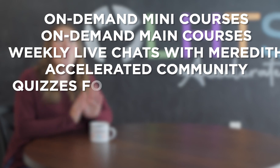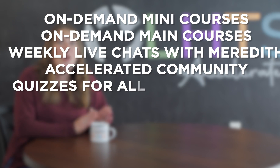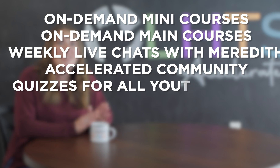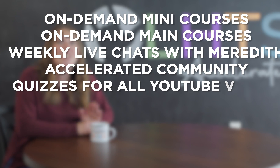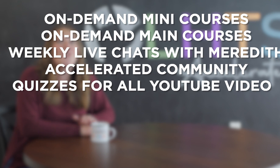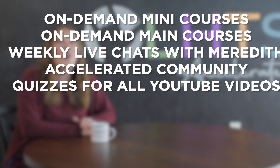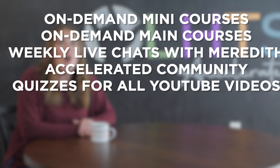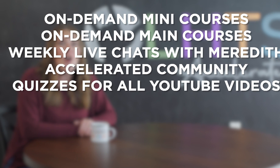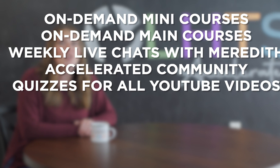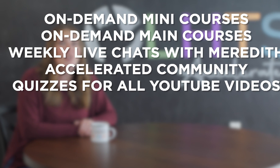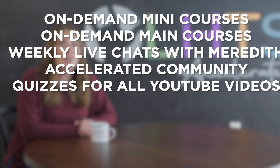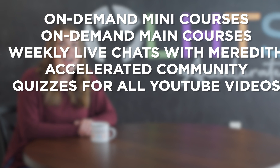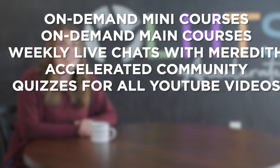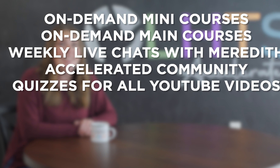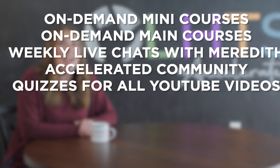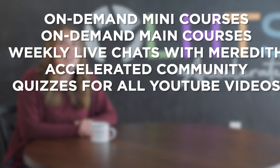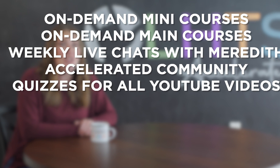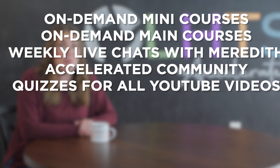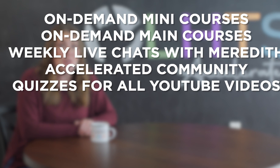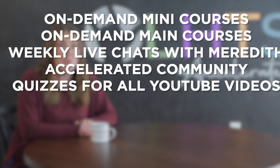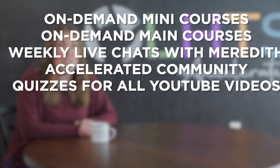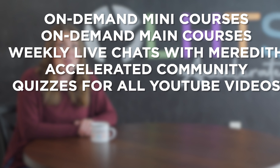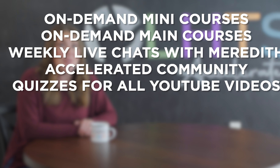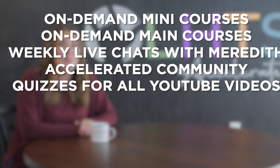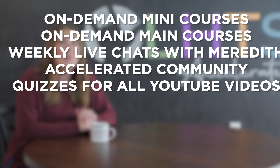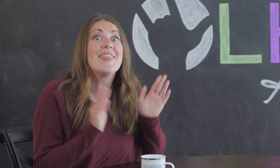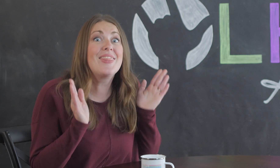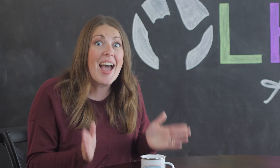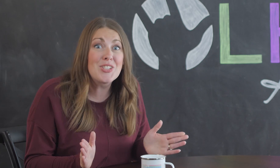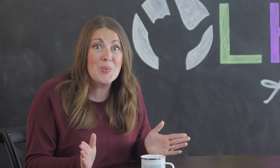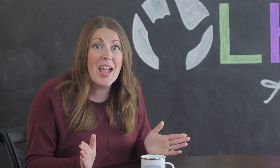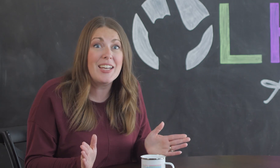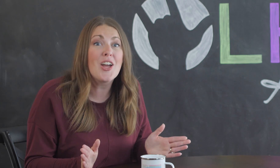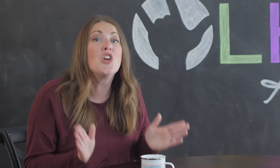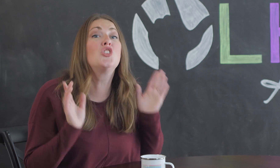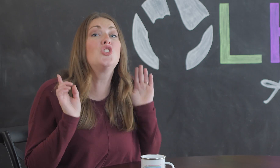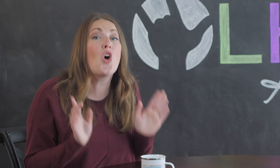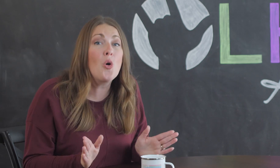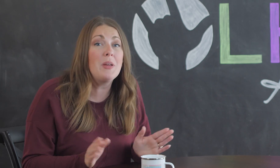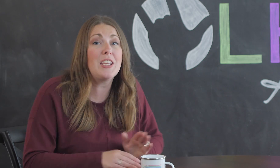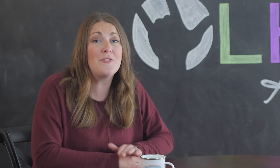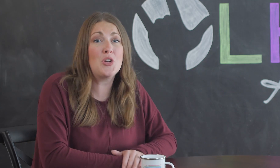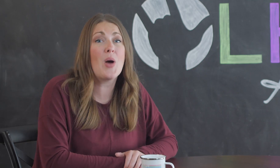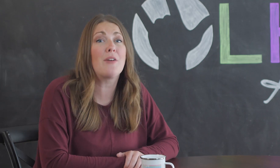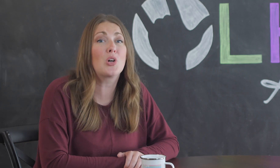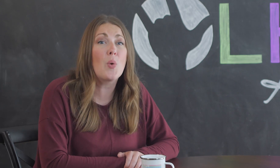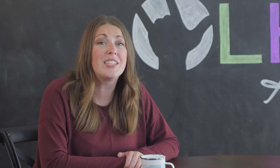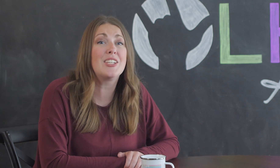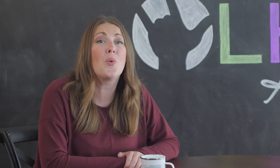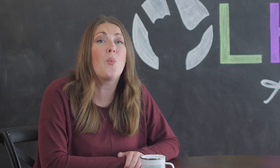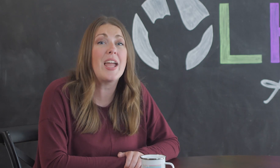Quizzes for all Learn How to Sign YouTube videos. That's right so many of you have requested ways